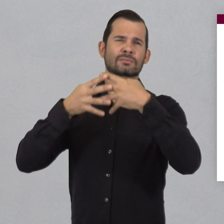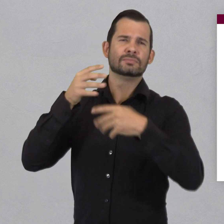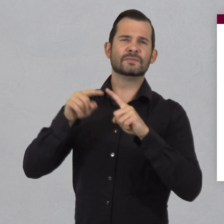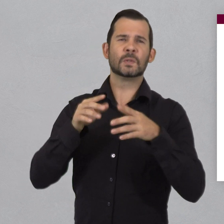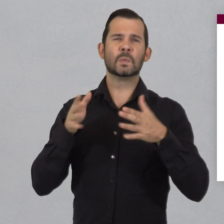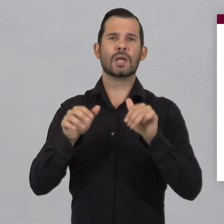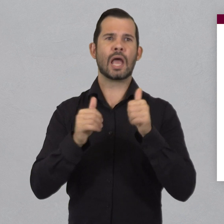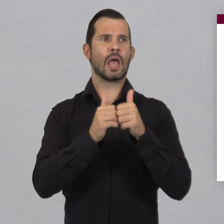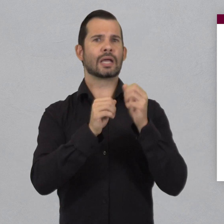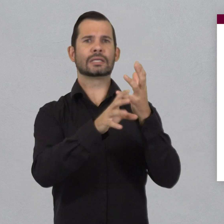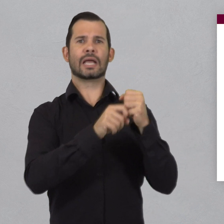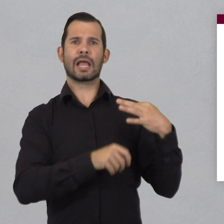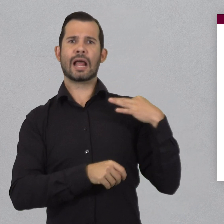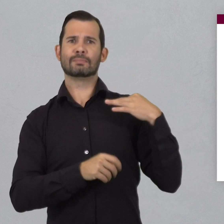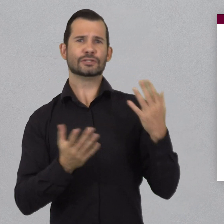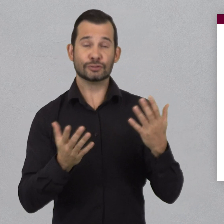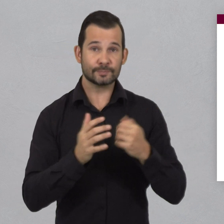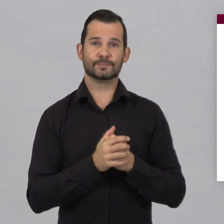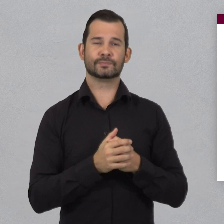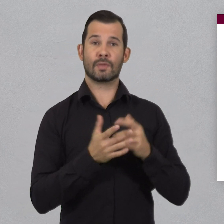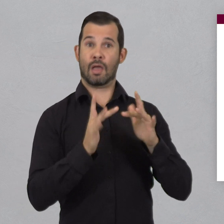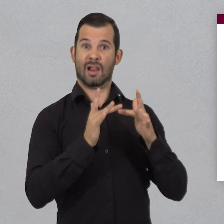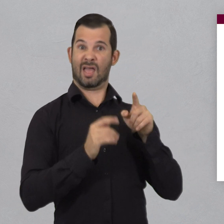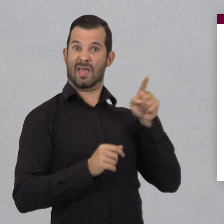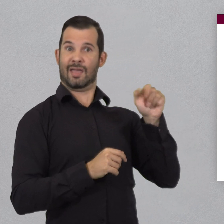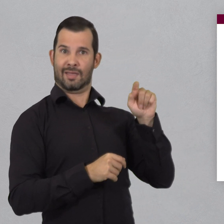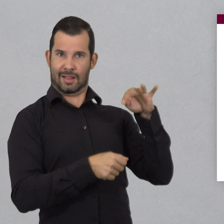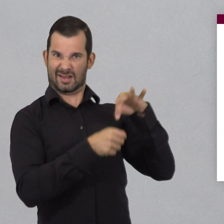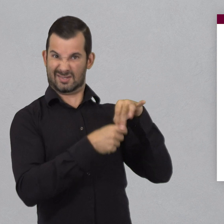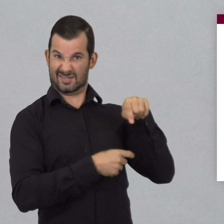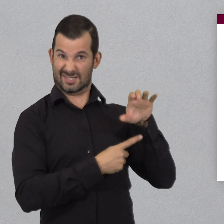can get an application: · Online at elections.ca